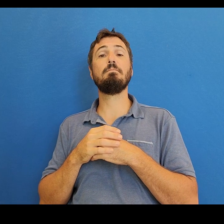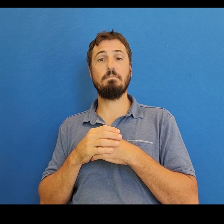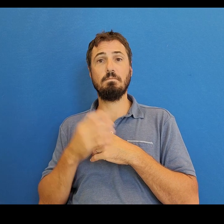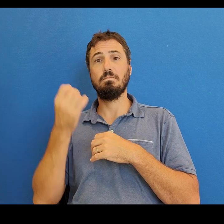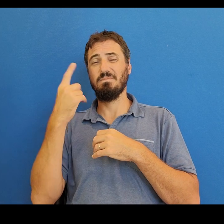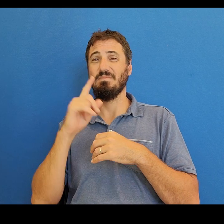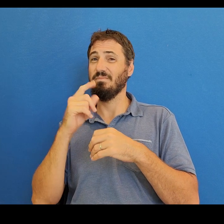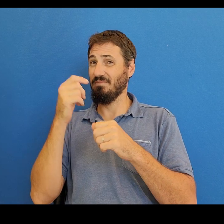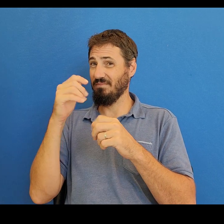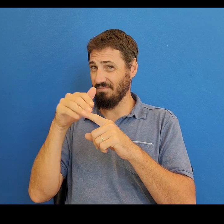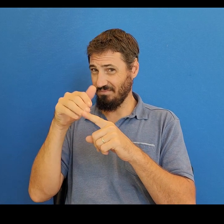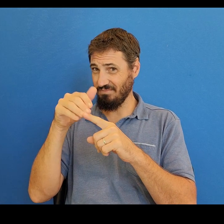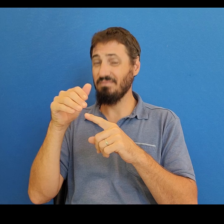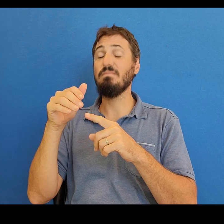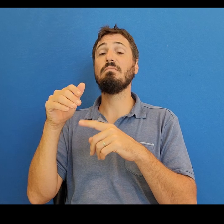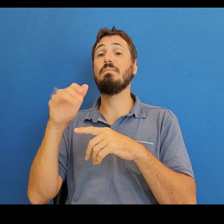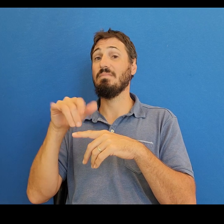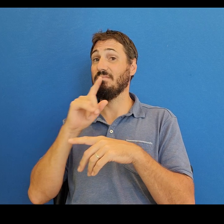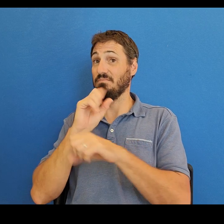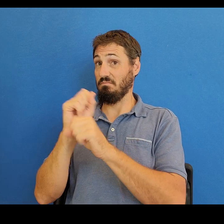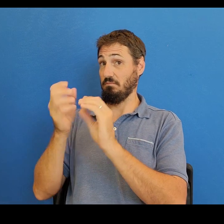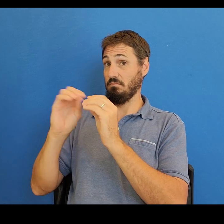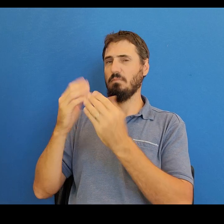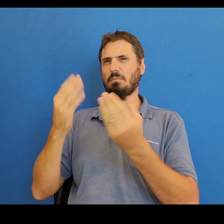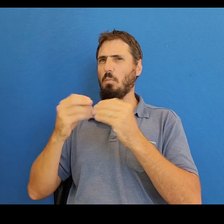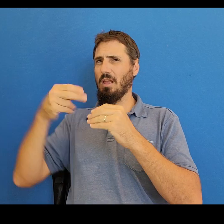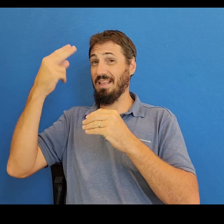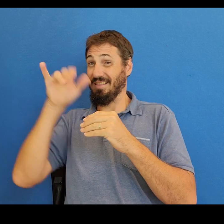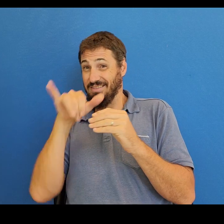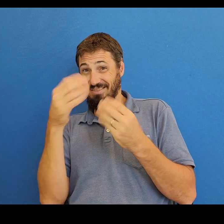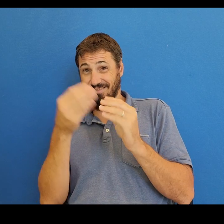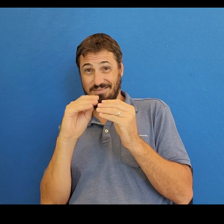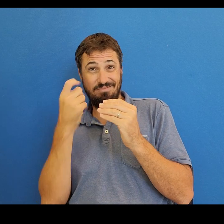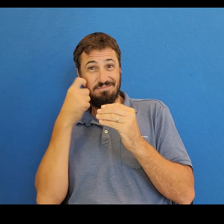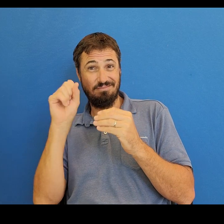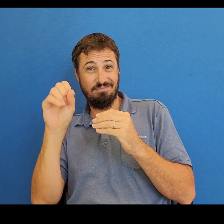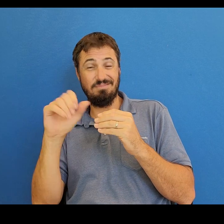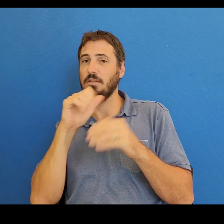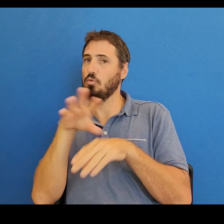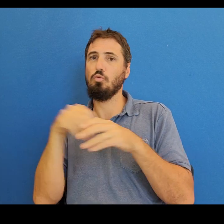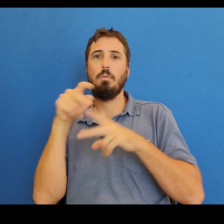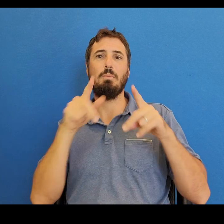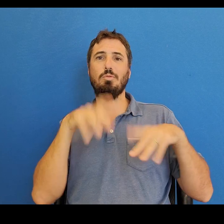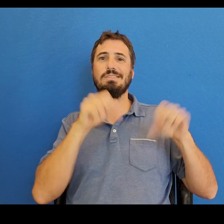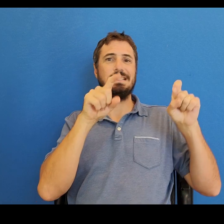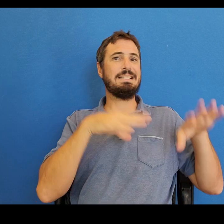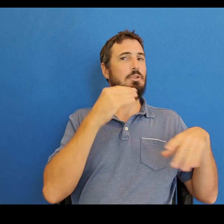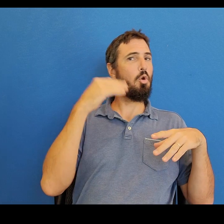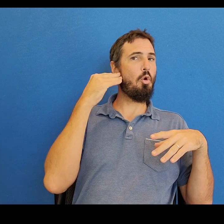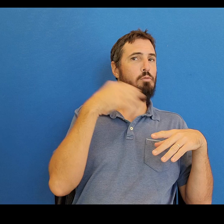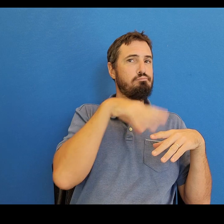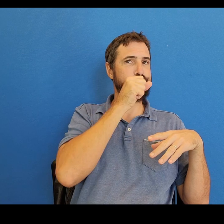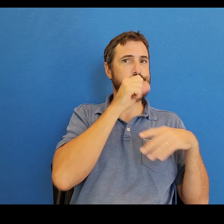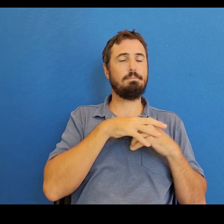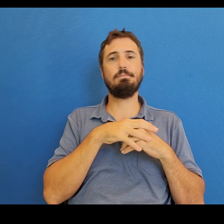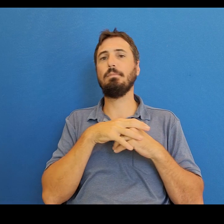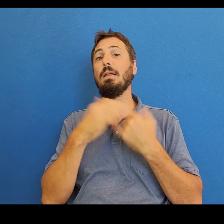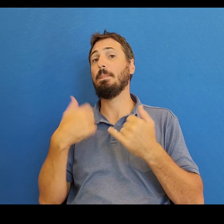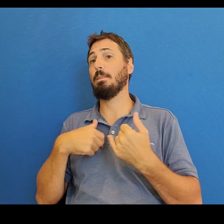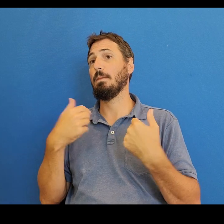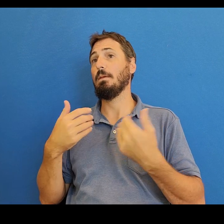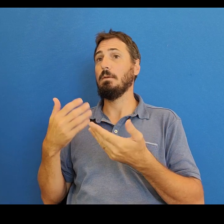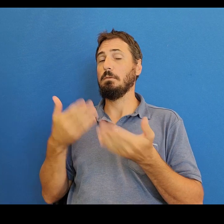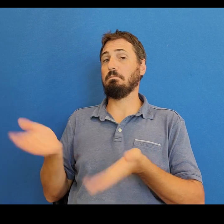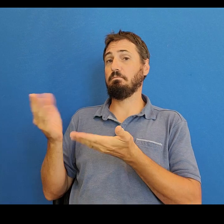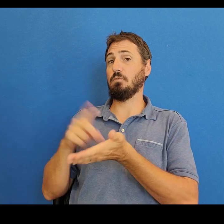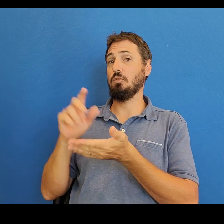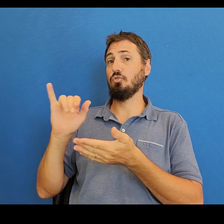As a reminder, the actual numbers are higher because this data does not include home tests. For more, we turn to Kaua‘i District Health Officer Dr. Janet Berreman.